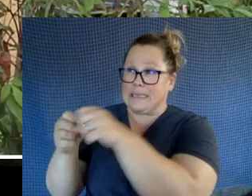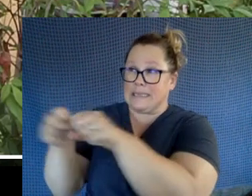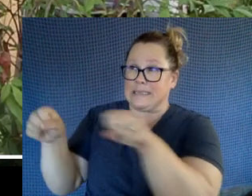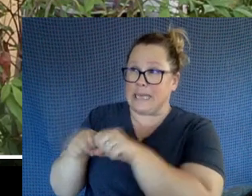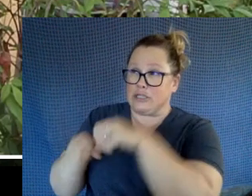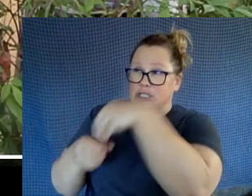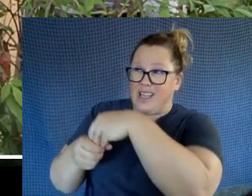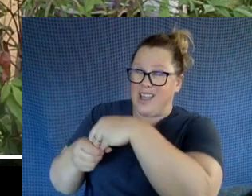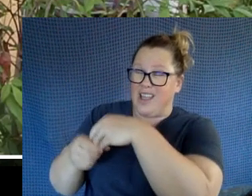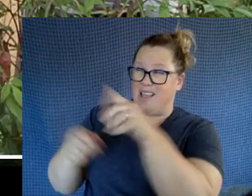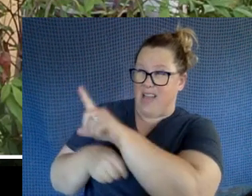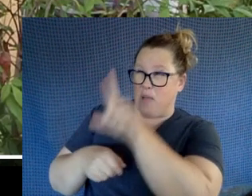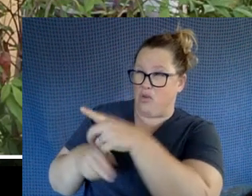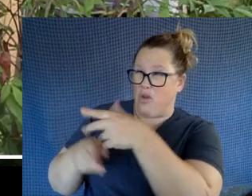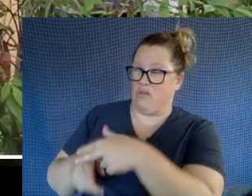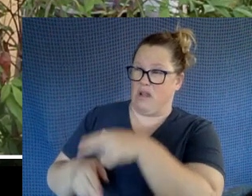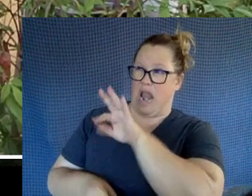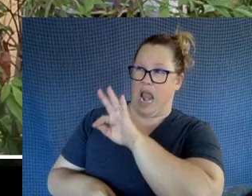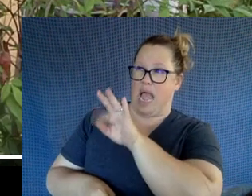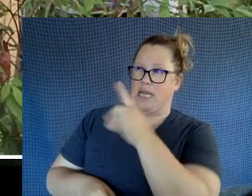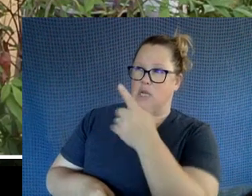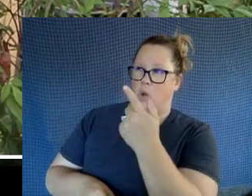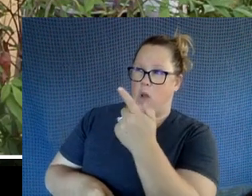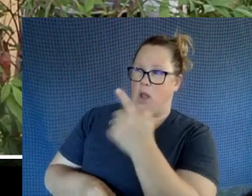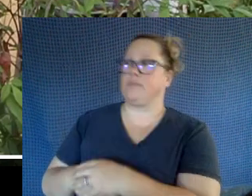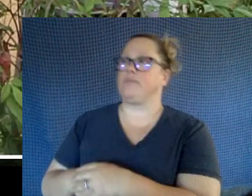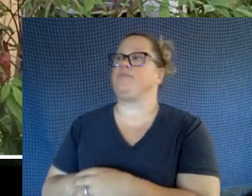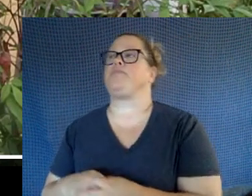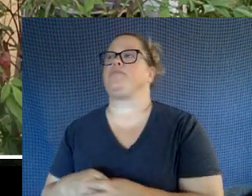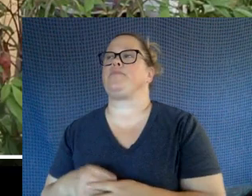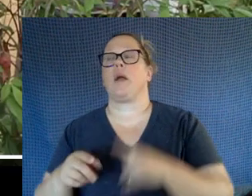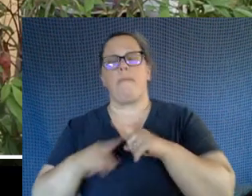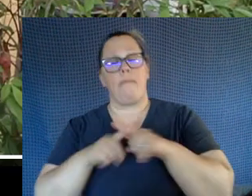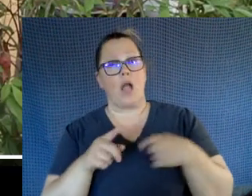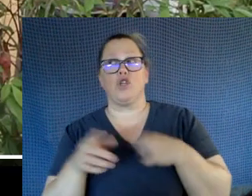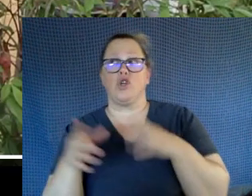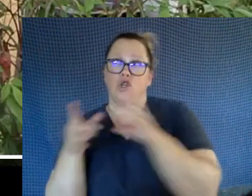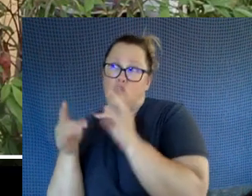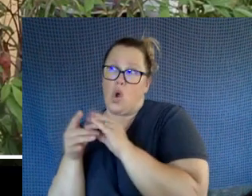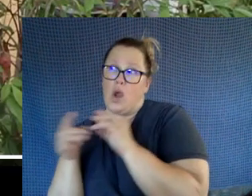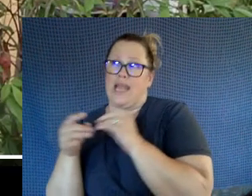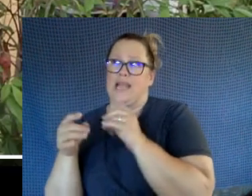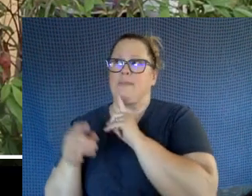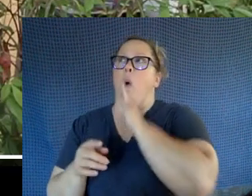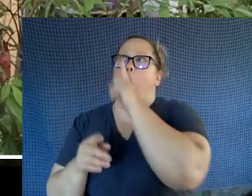but about someone real someone real would be in the nine twenty ones and it